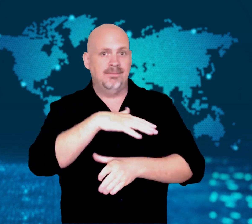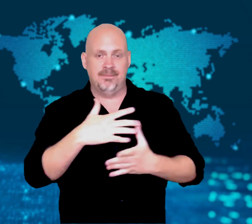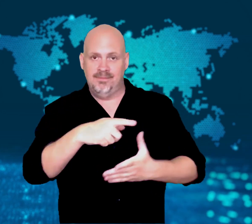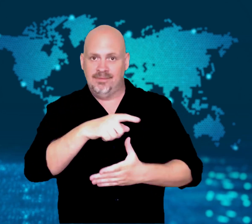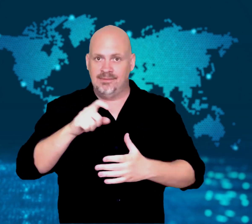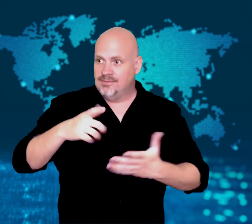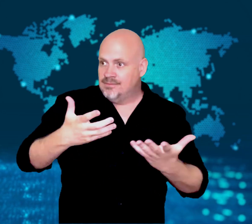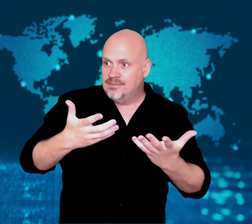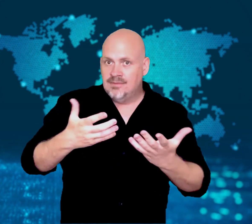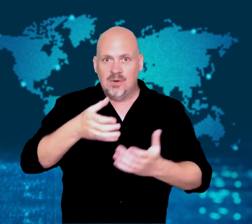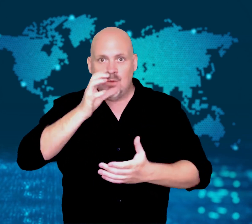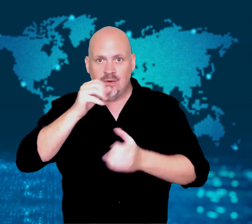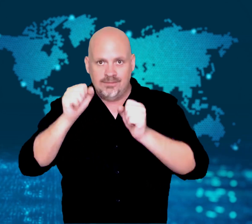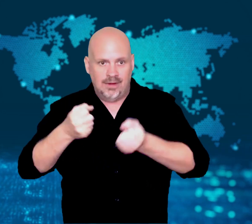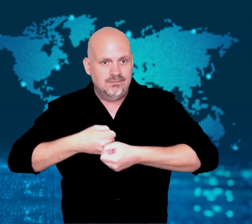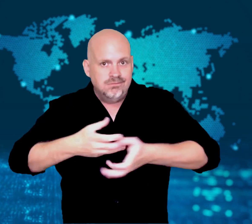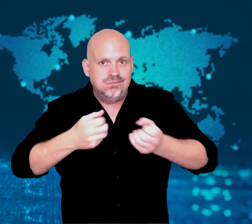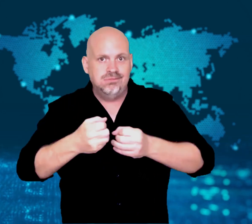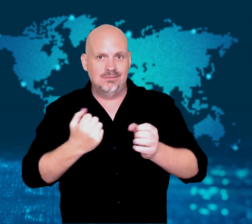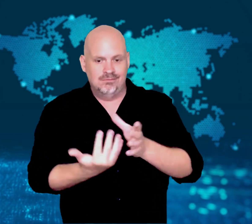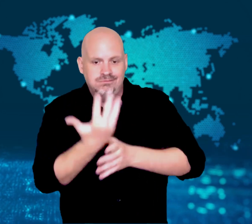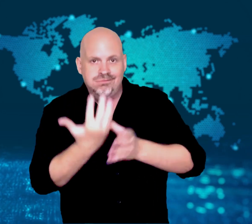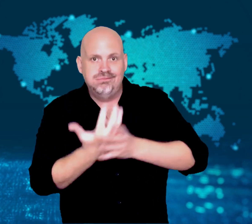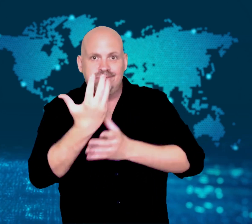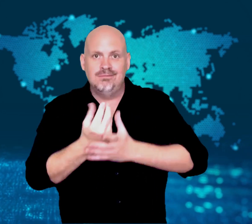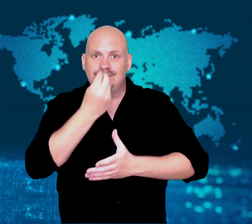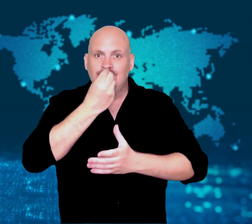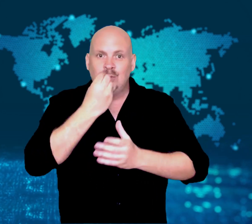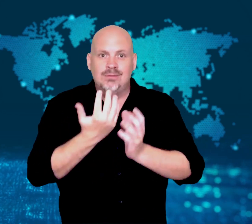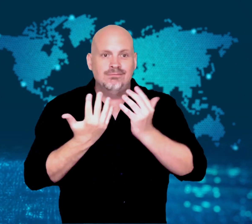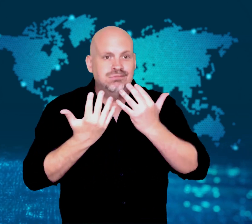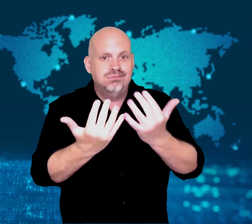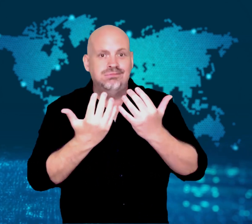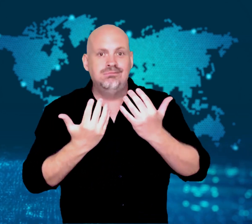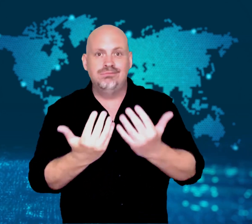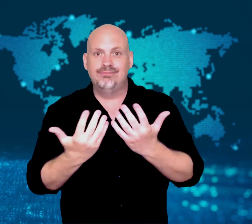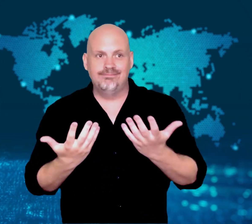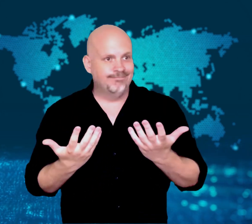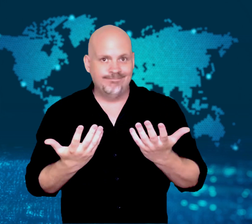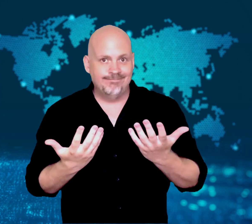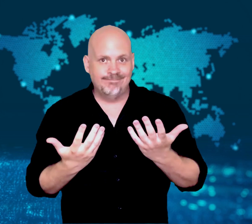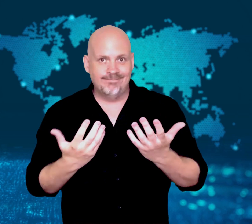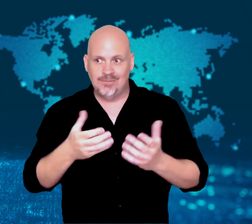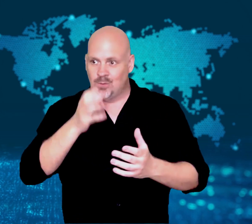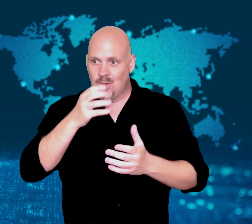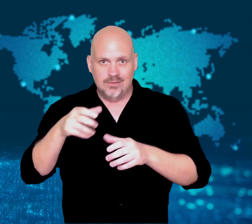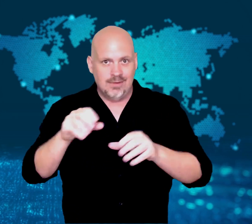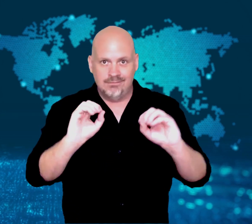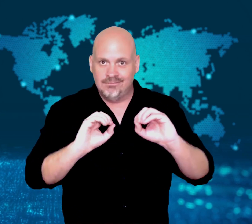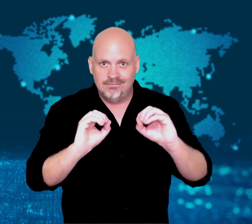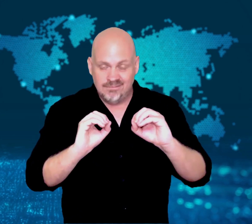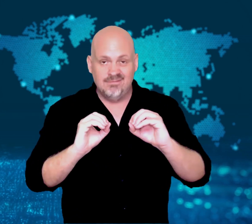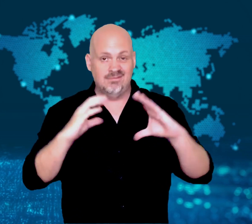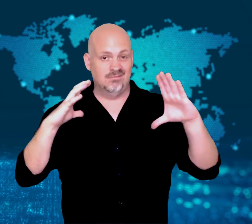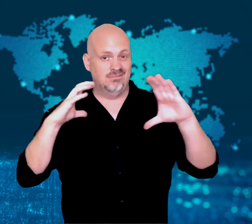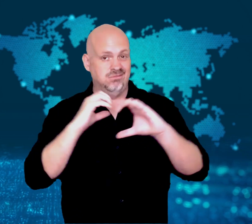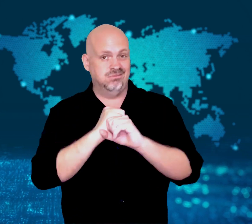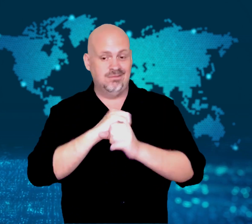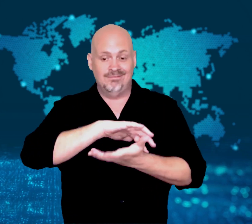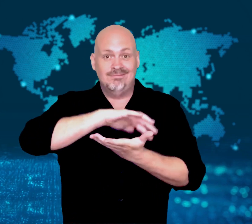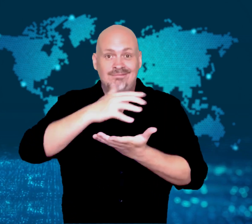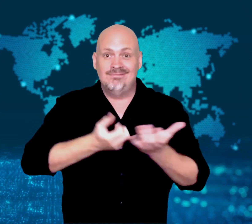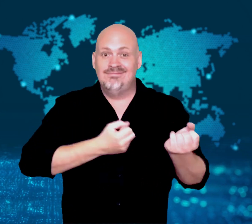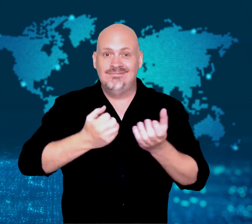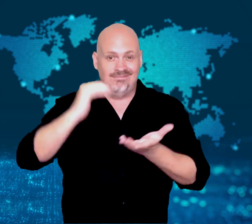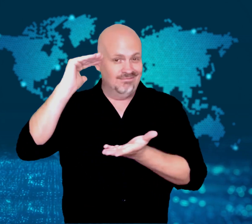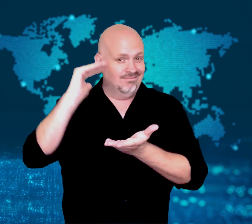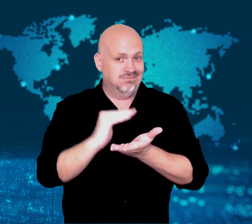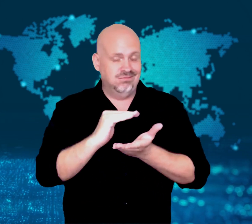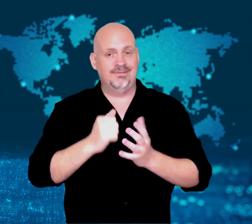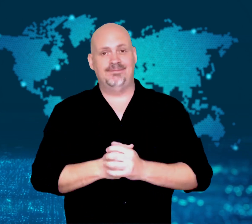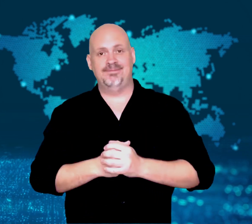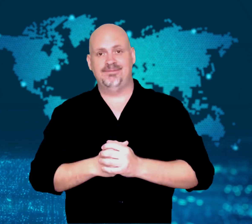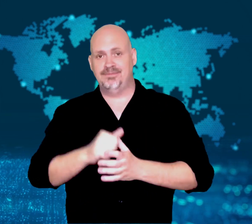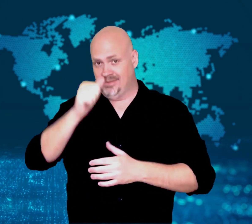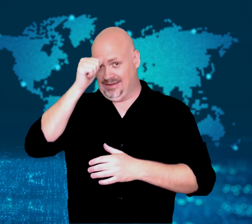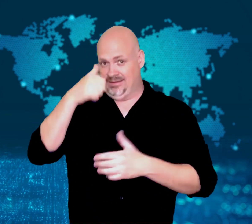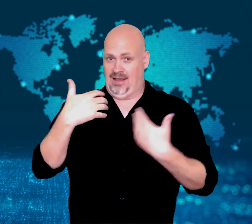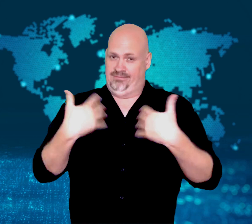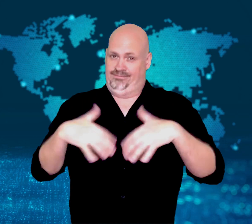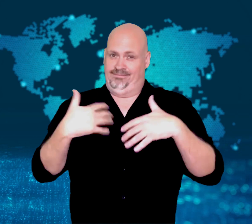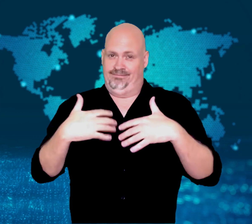Water shortages have hit farmers hardest, including those who grow wheat.